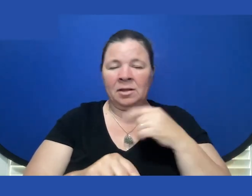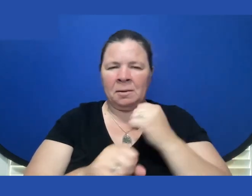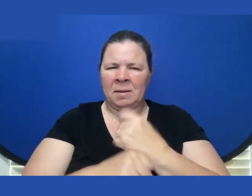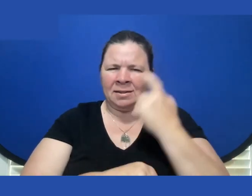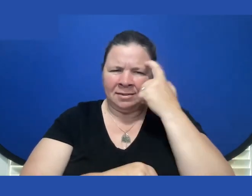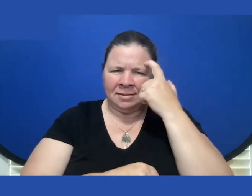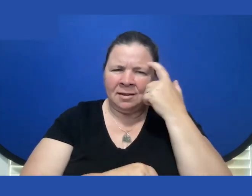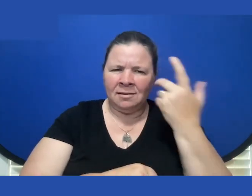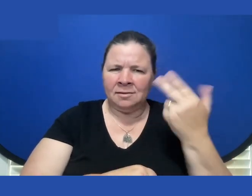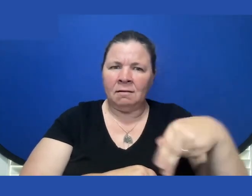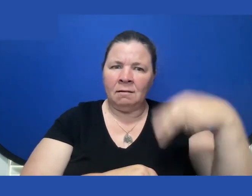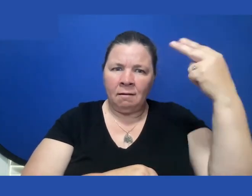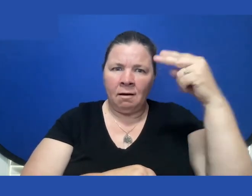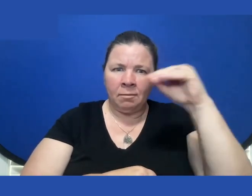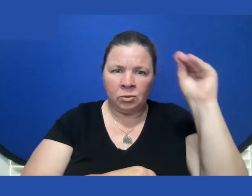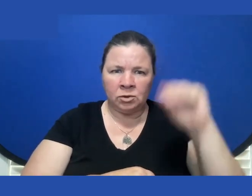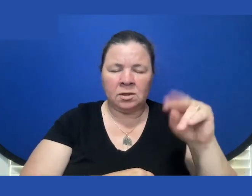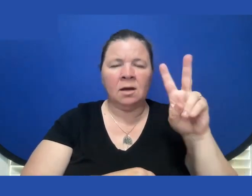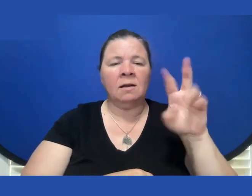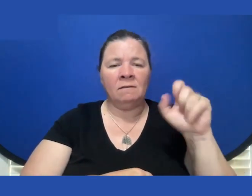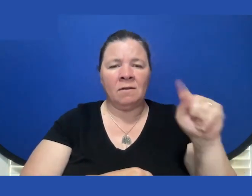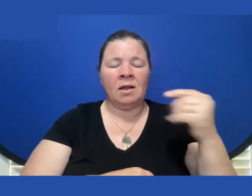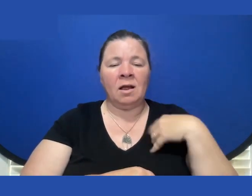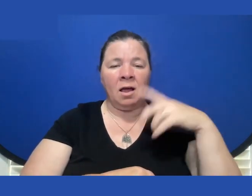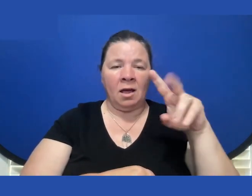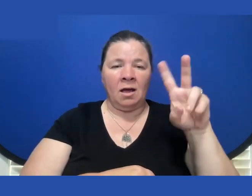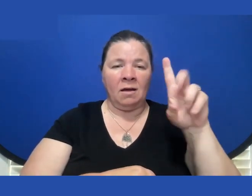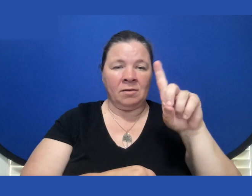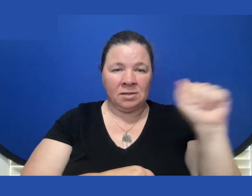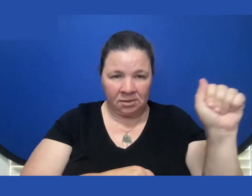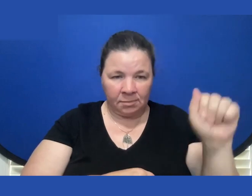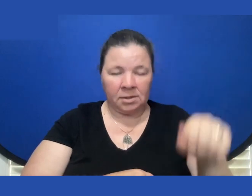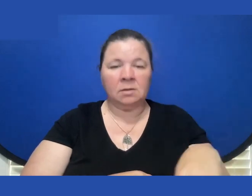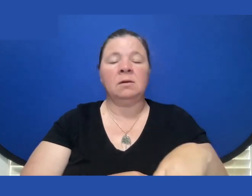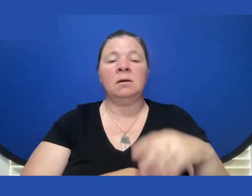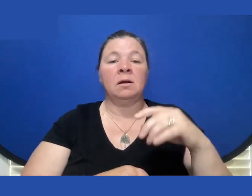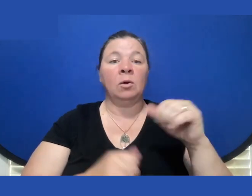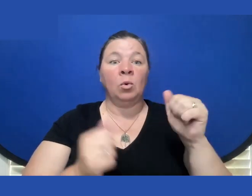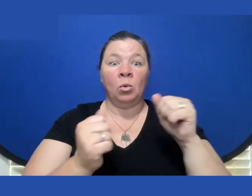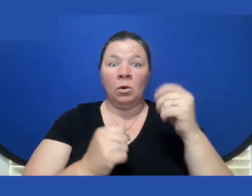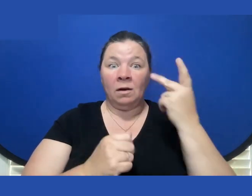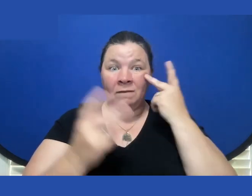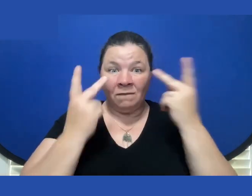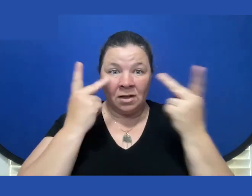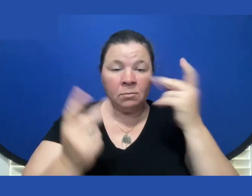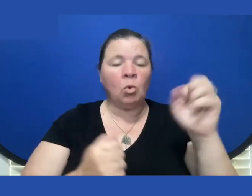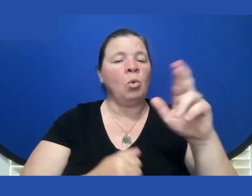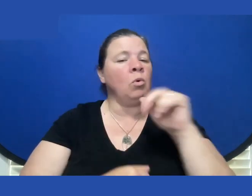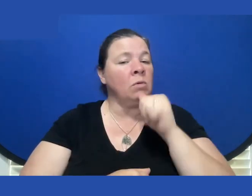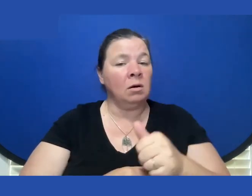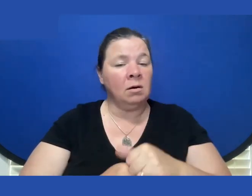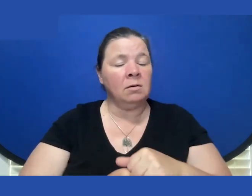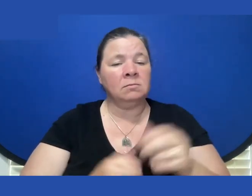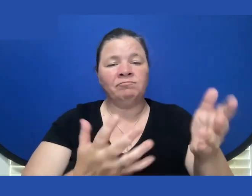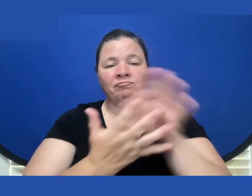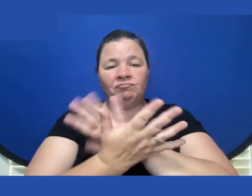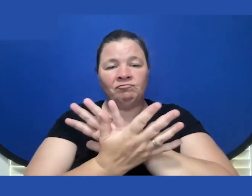A high percentage of Veterans do have disabilities, whether they're visible or invisible." And then I started to learn about the Veteran experience